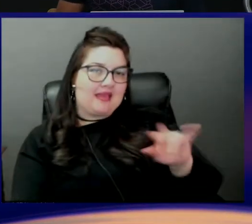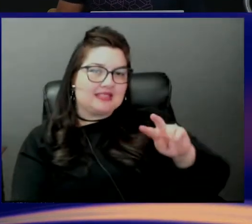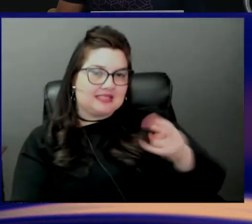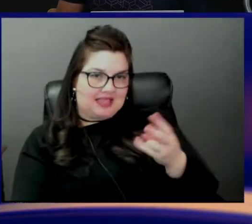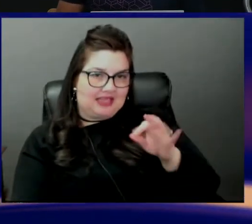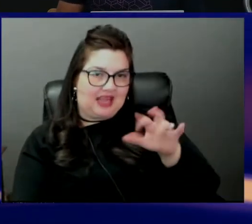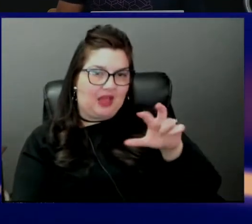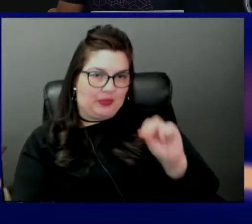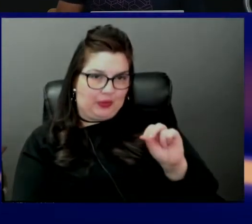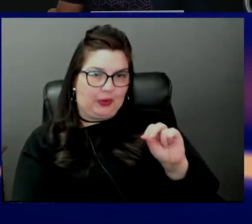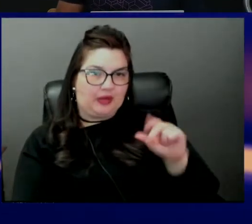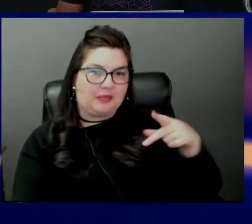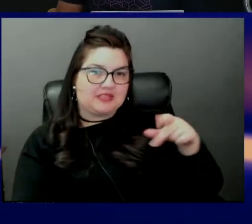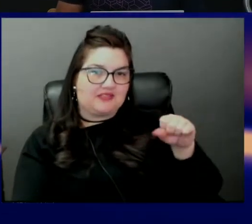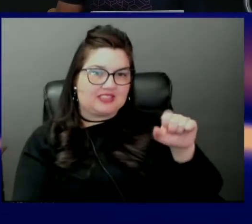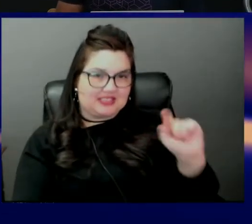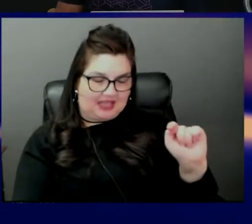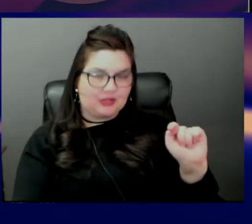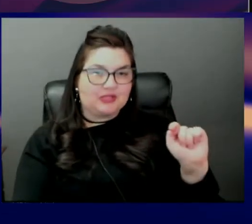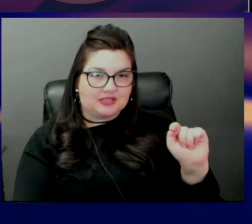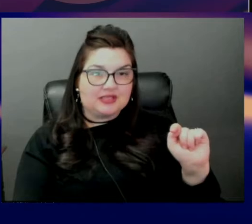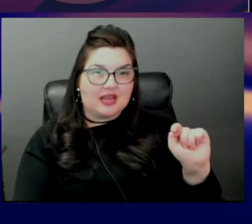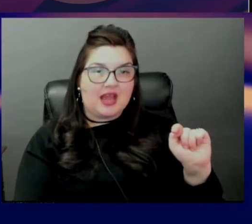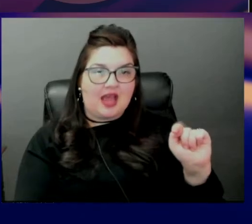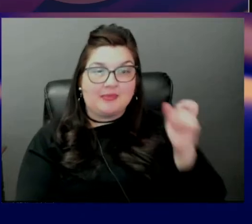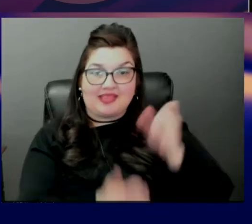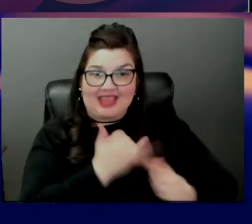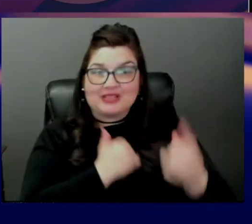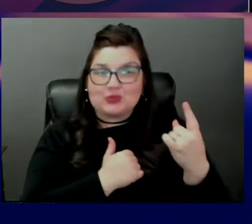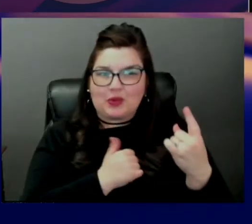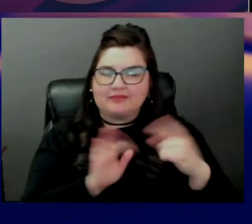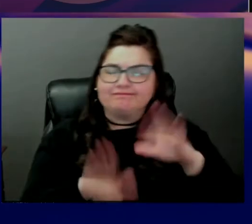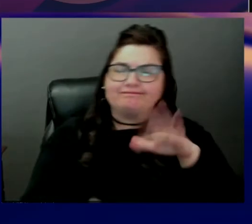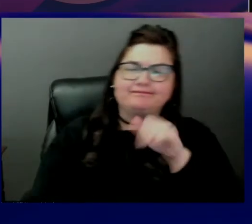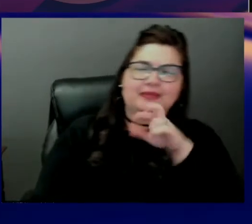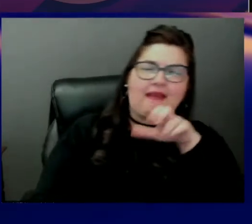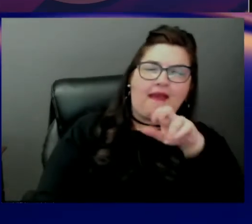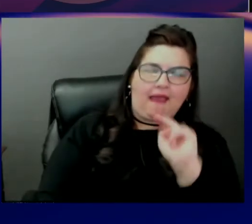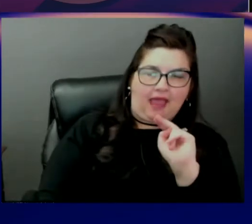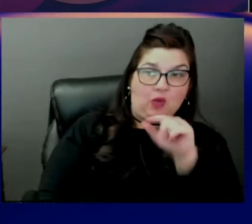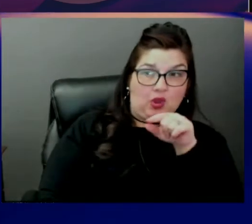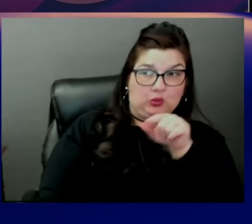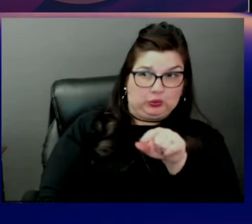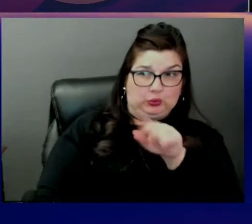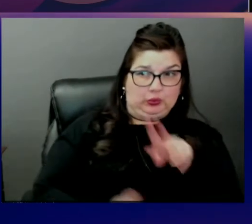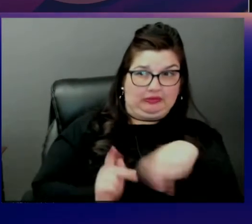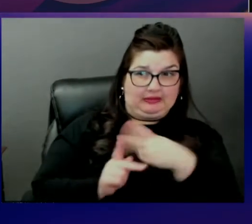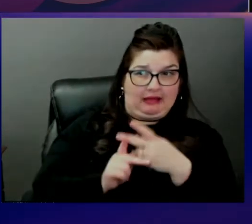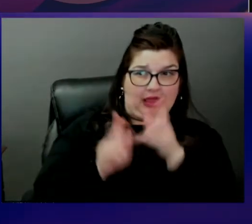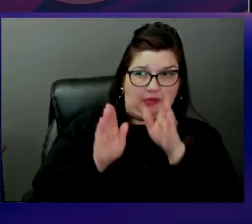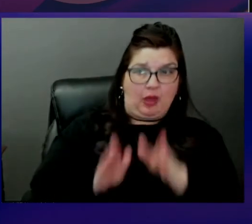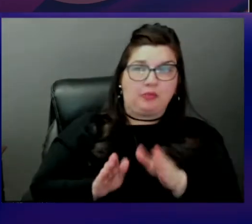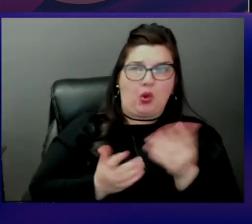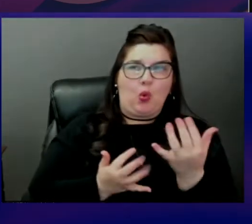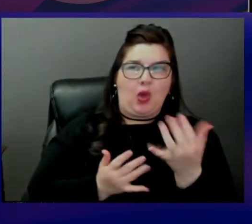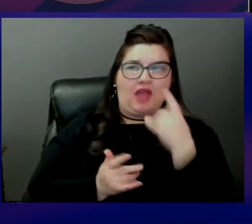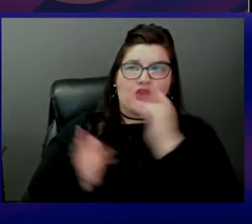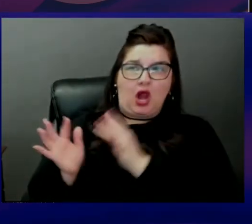Now, Aaron, are you the type of person that, that waits for a series to conclude? So you can binge all the episodes?